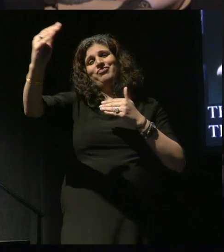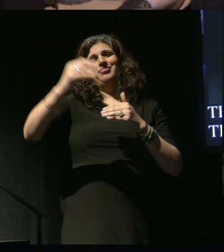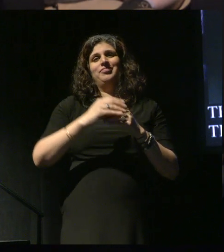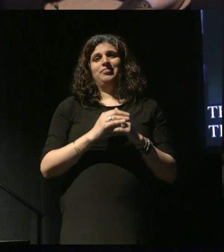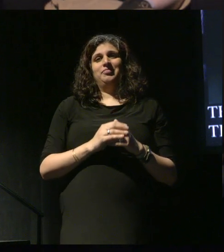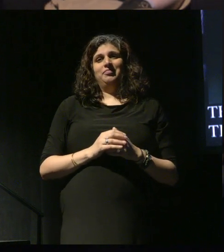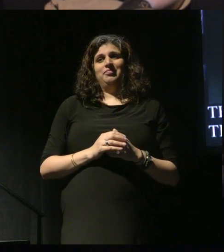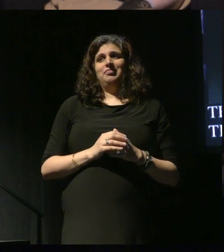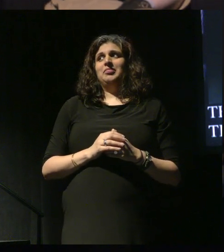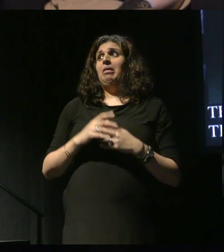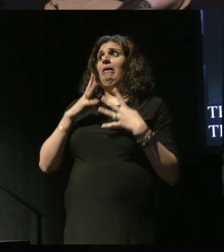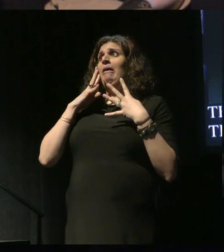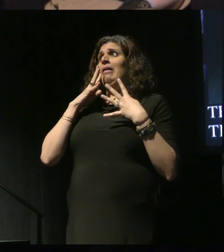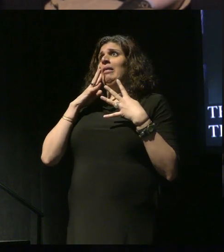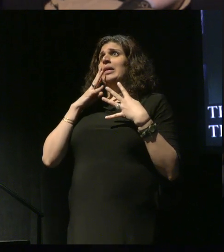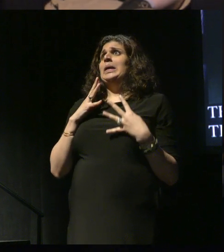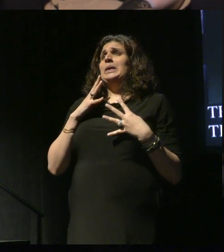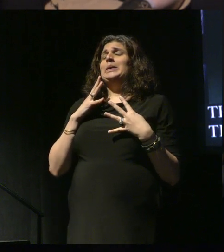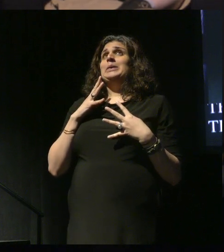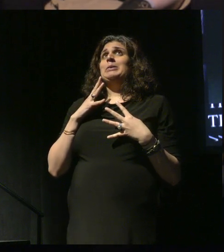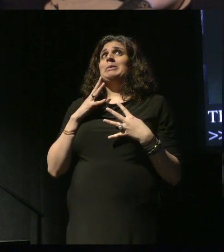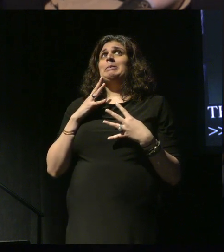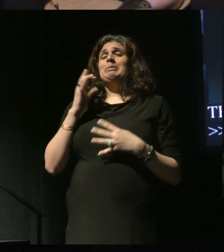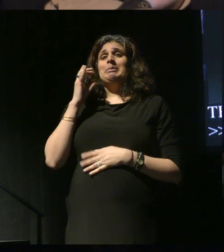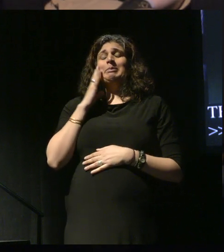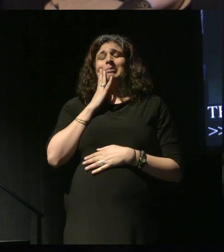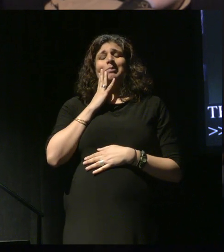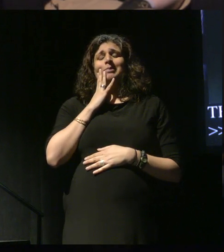Oh my gosh, yes.